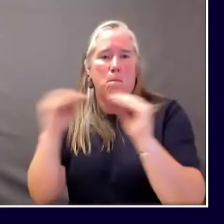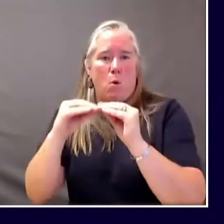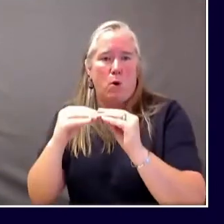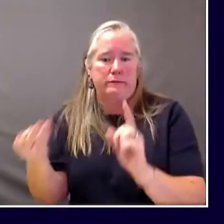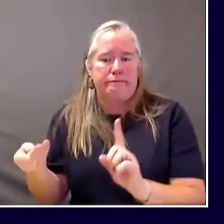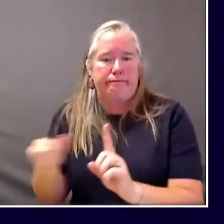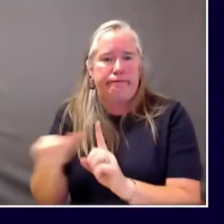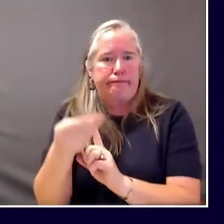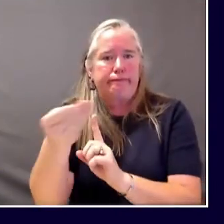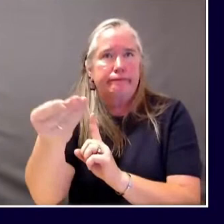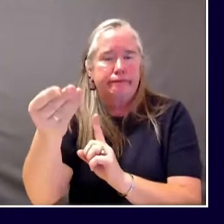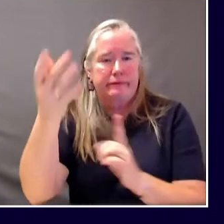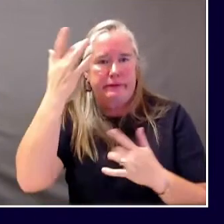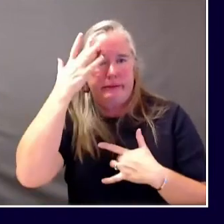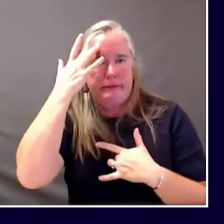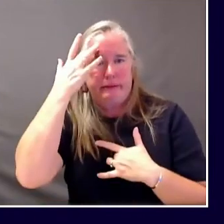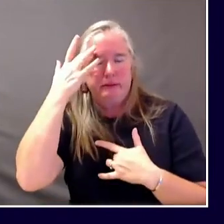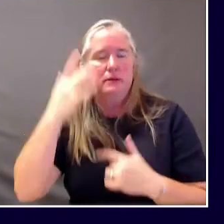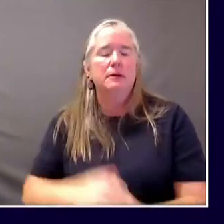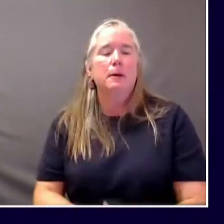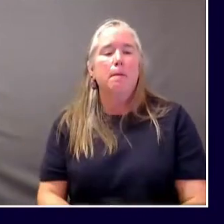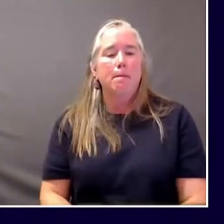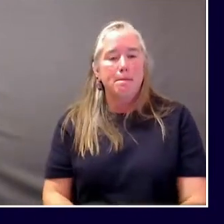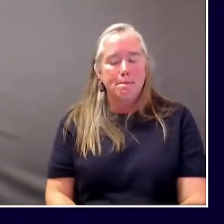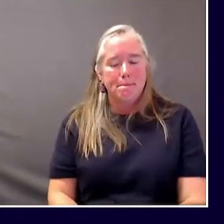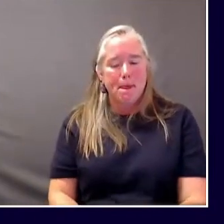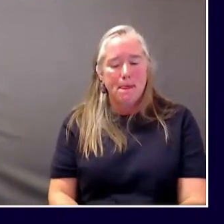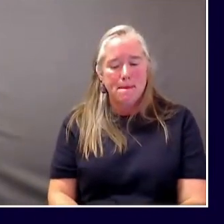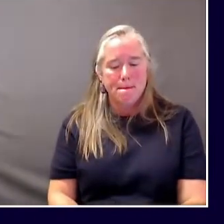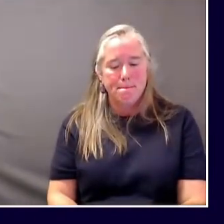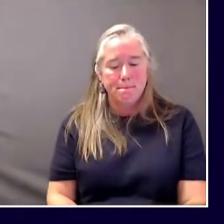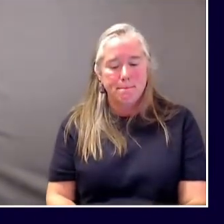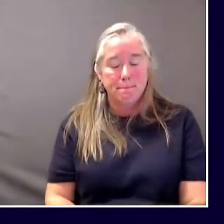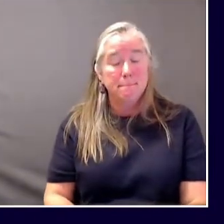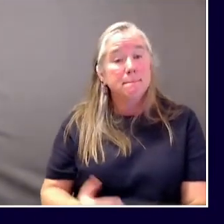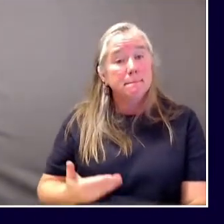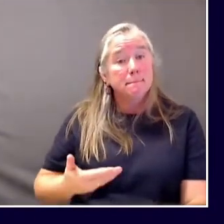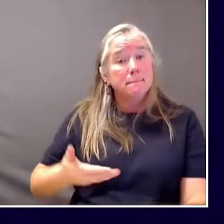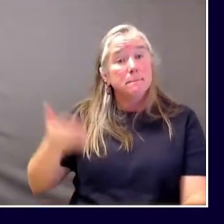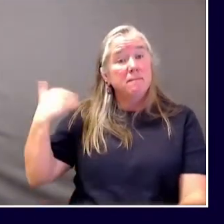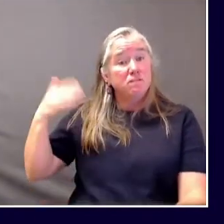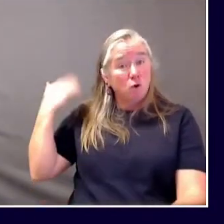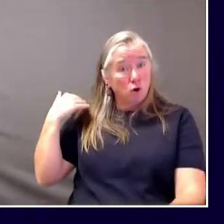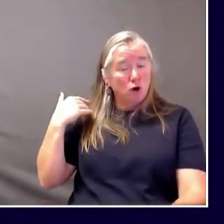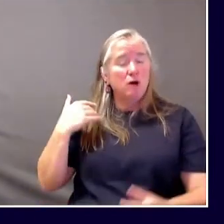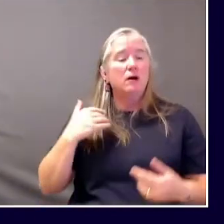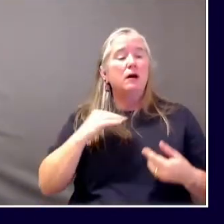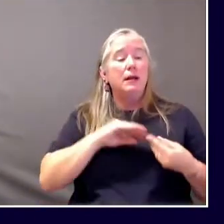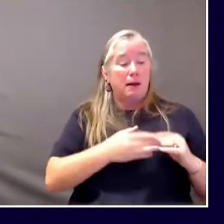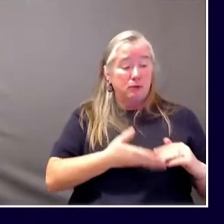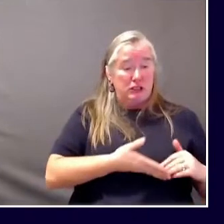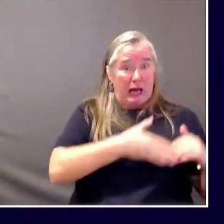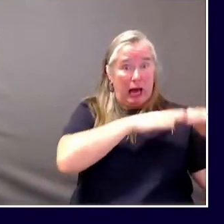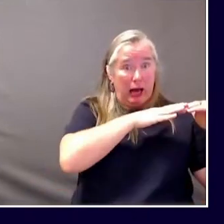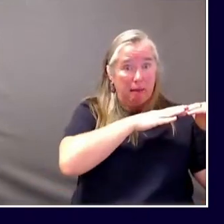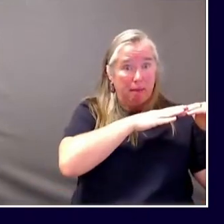the pandemic in Maine when some a larger fraction of the new